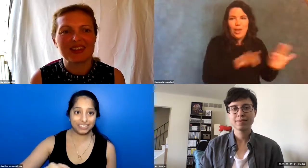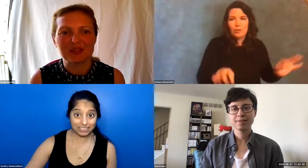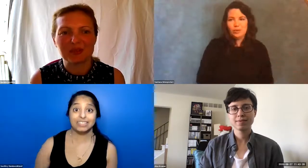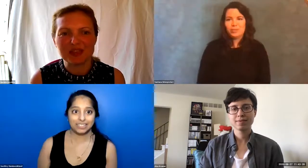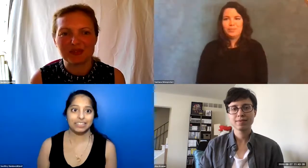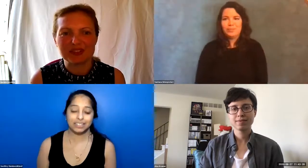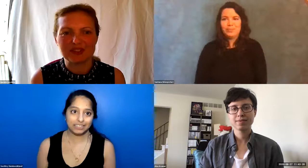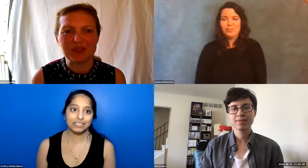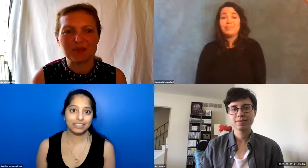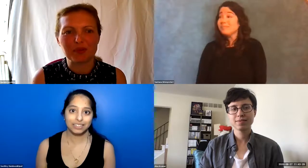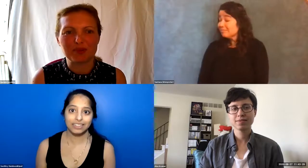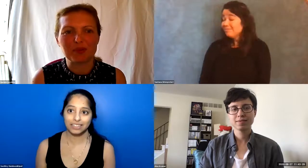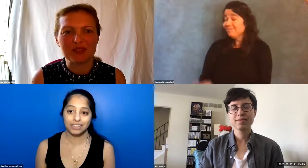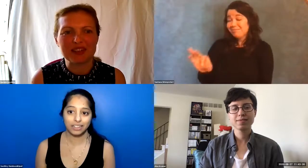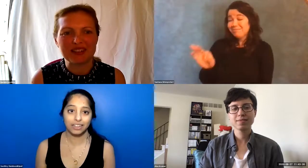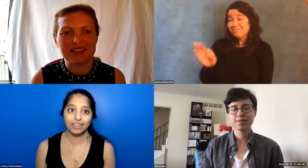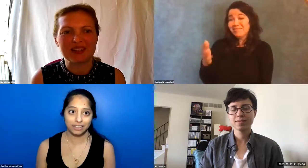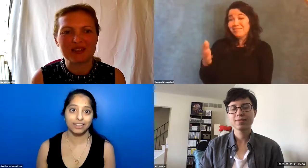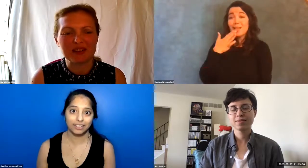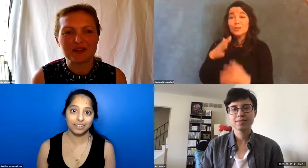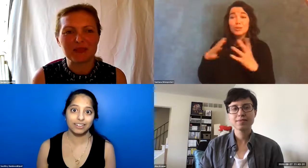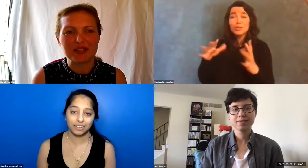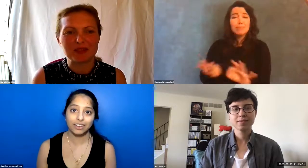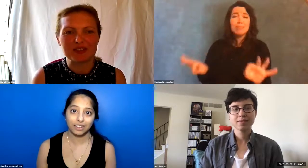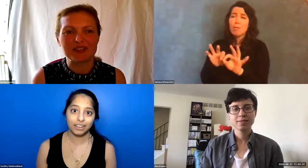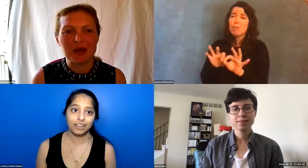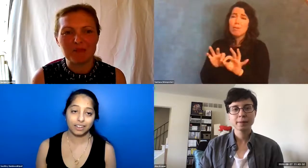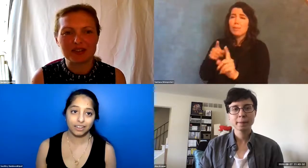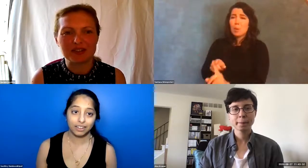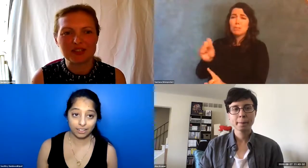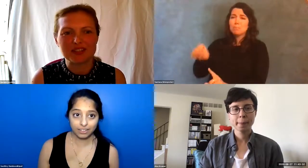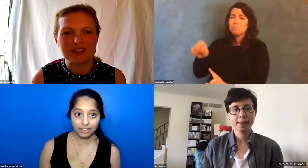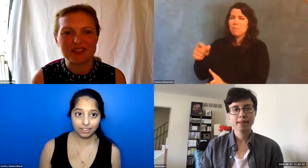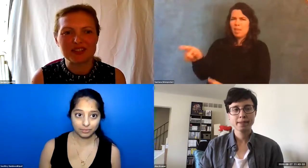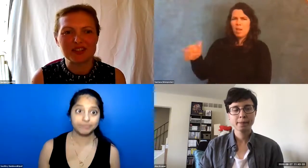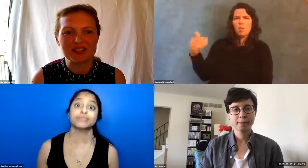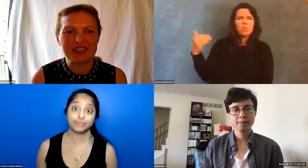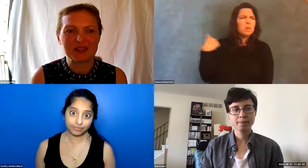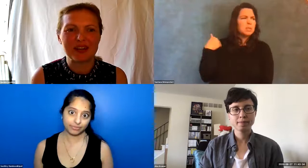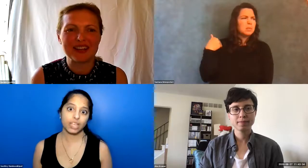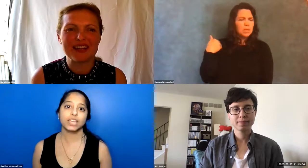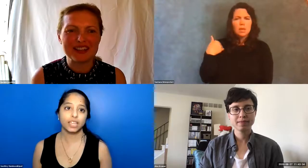Natalia Levshina: thank you so much for this very important point. And I think it kind of reminds me of this binary gender distinctions